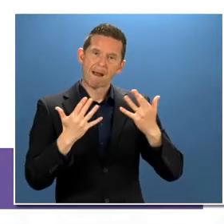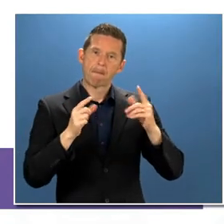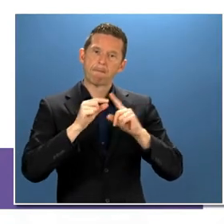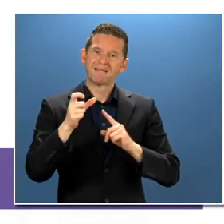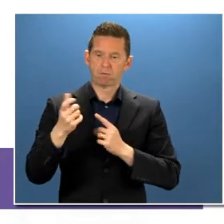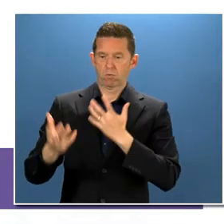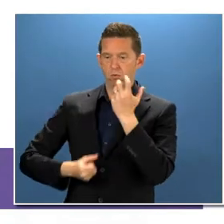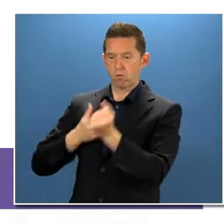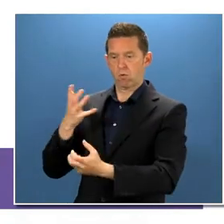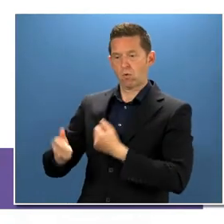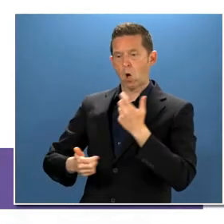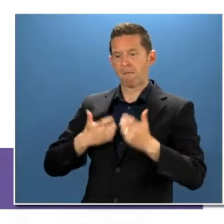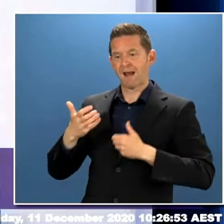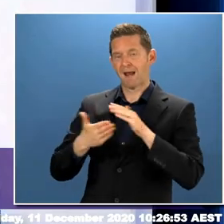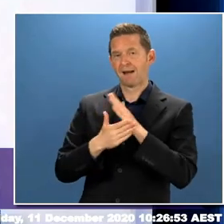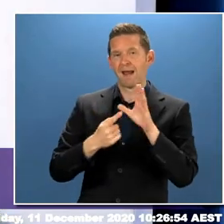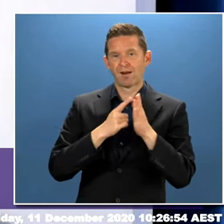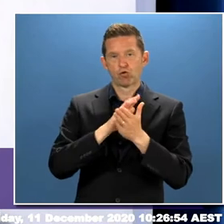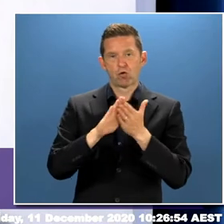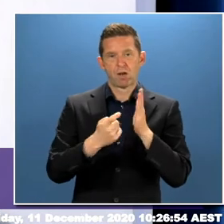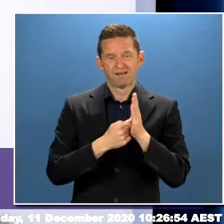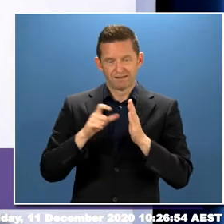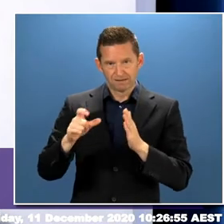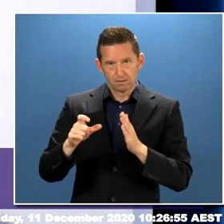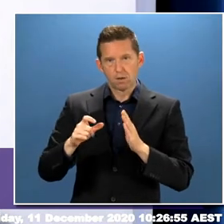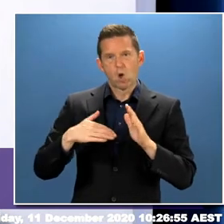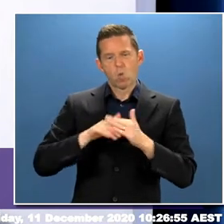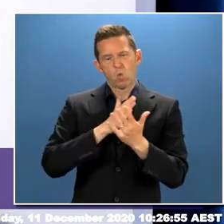the Human Rights Commission across all the different areas, race, age, sex,